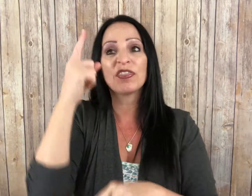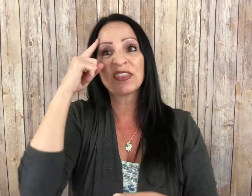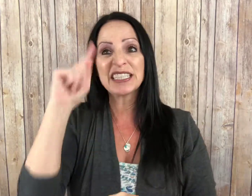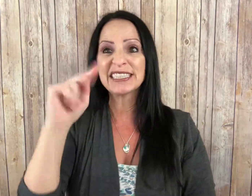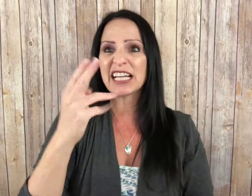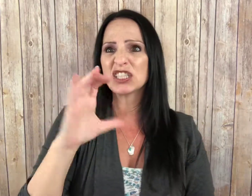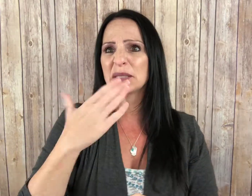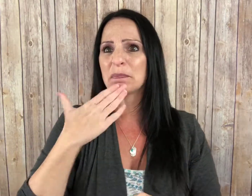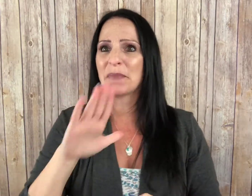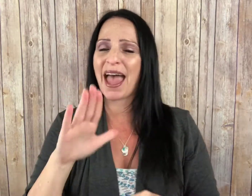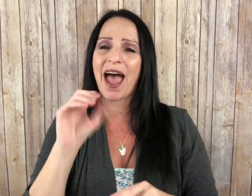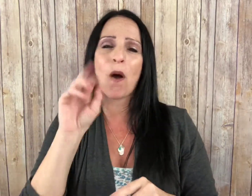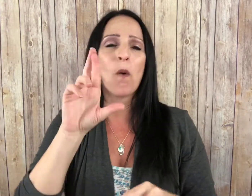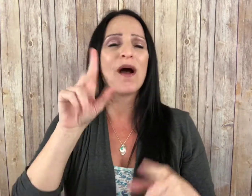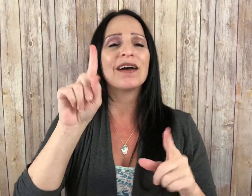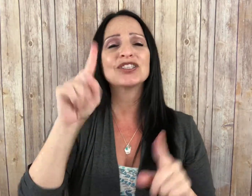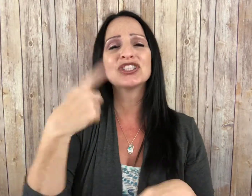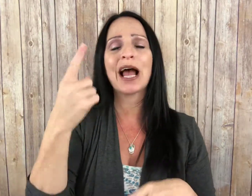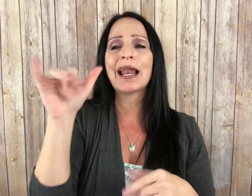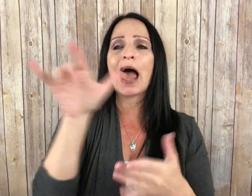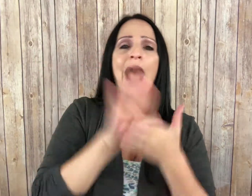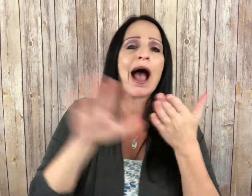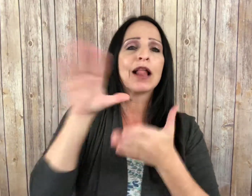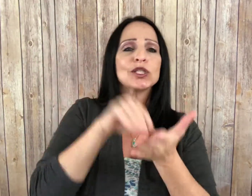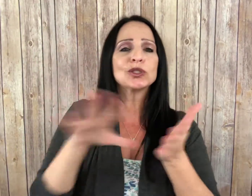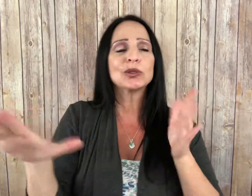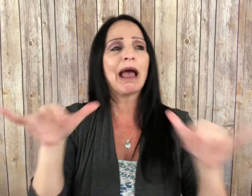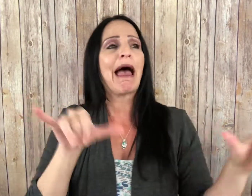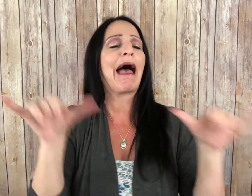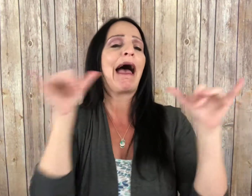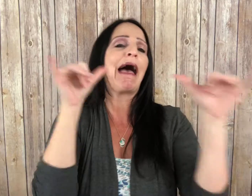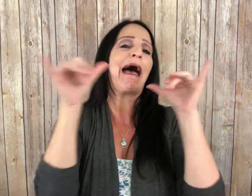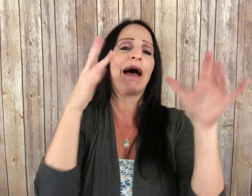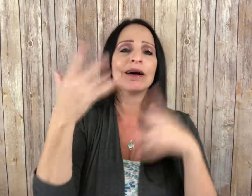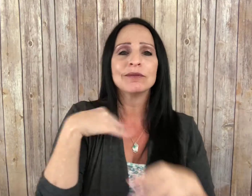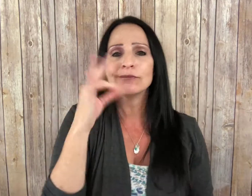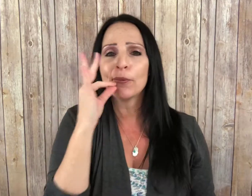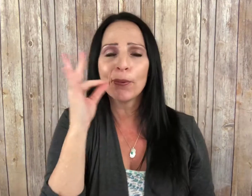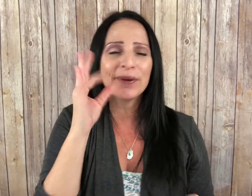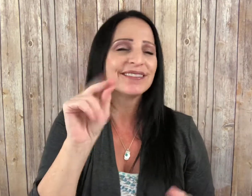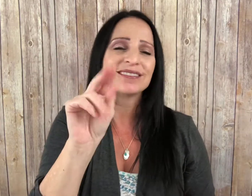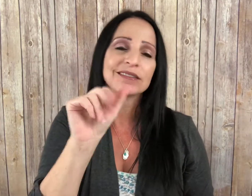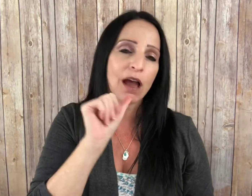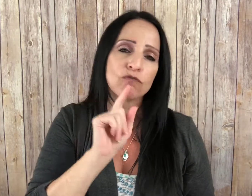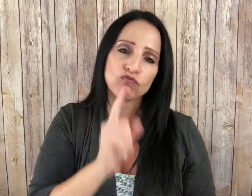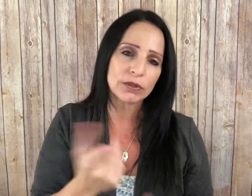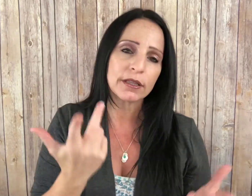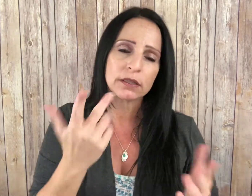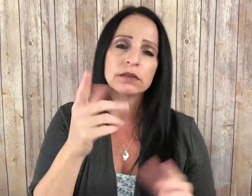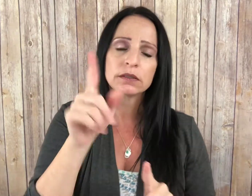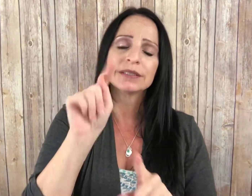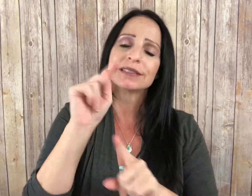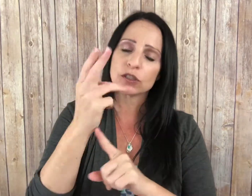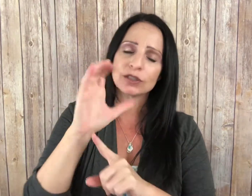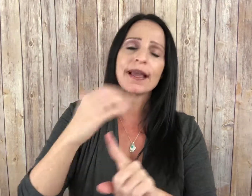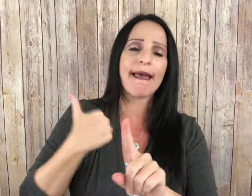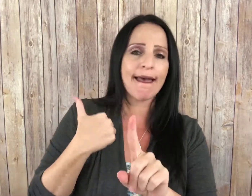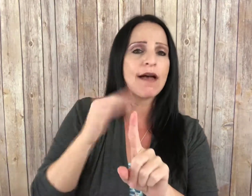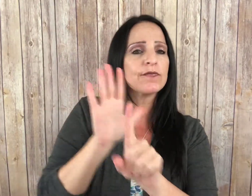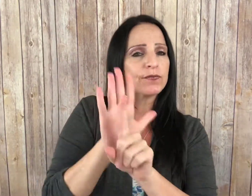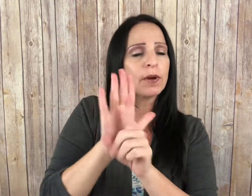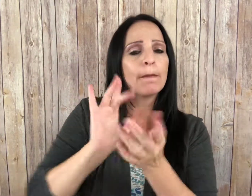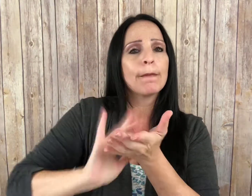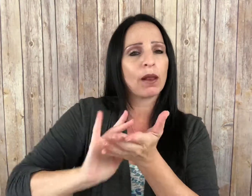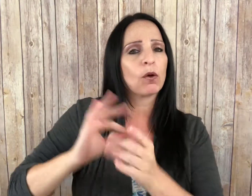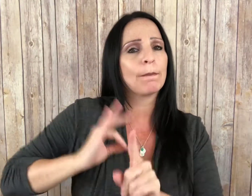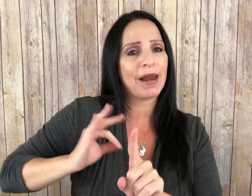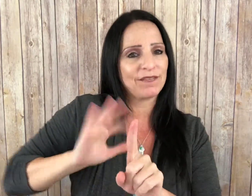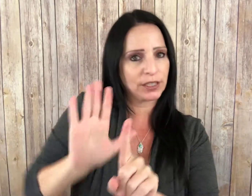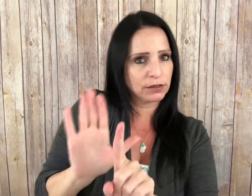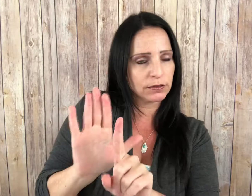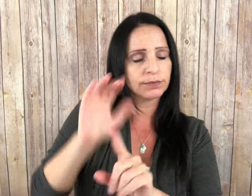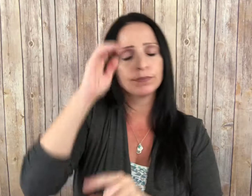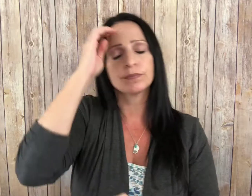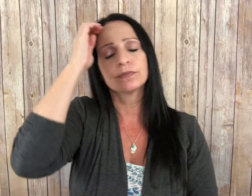People tend to think THC is only good for the high, but it does have its own benefits.